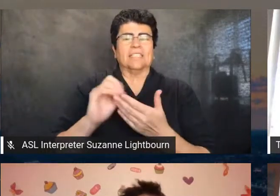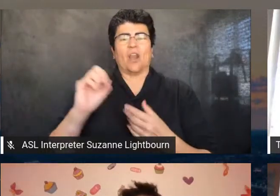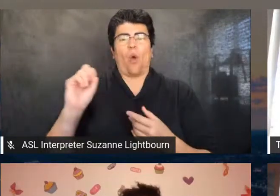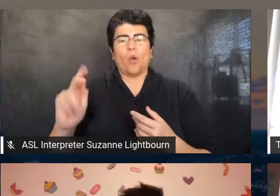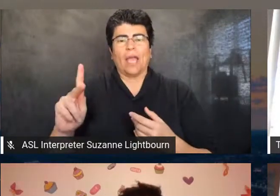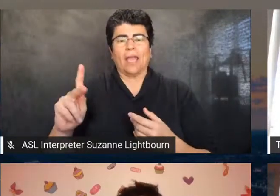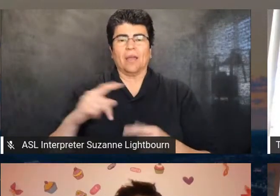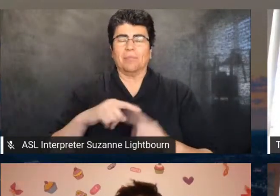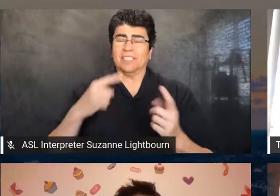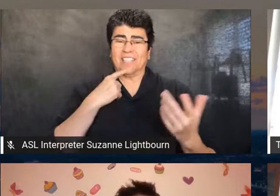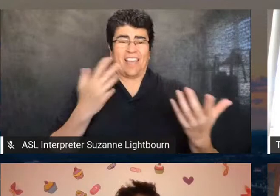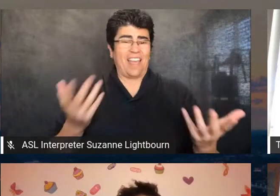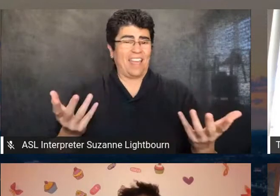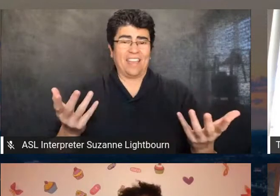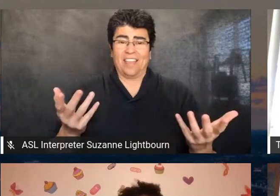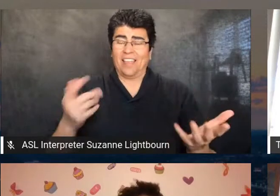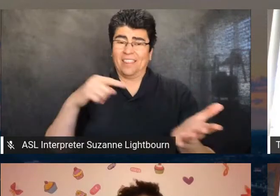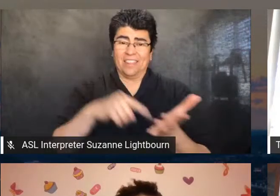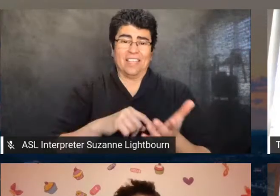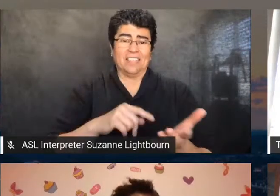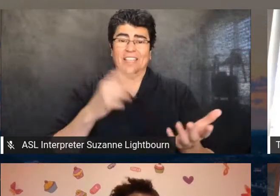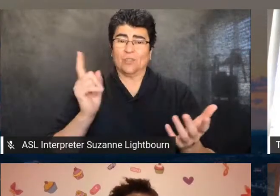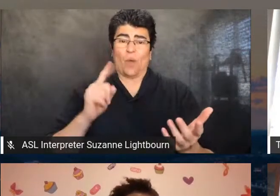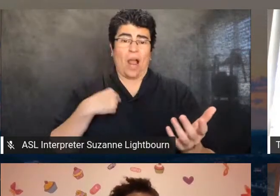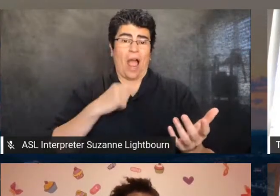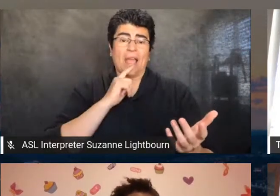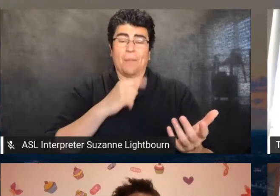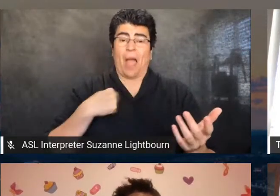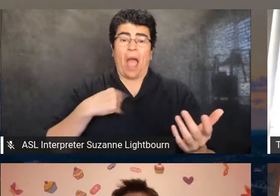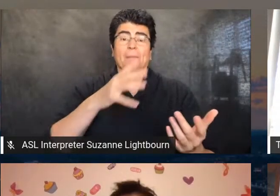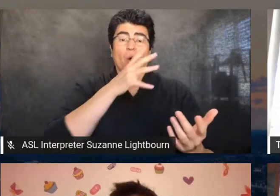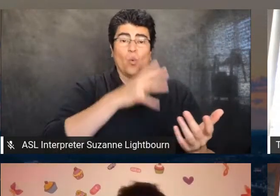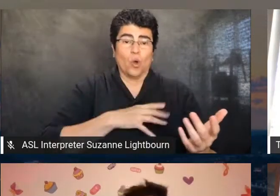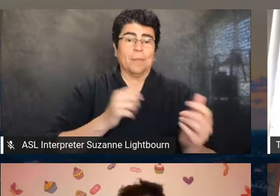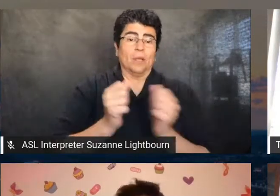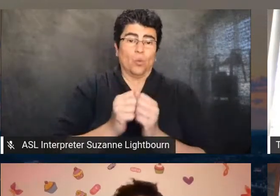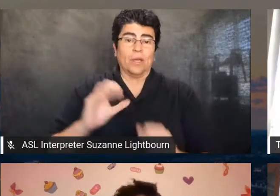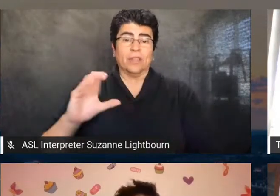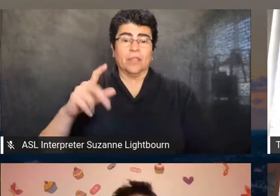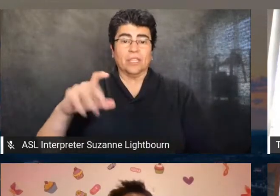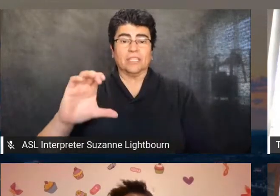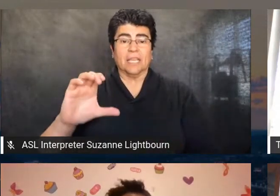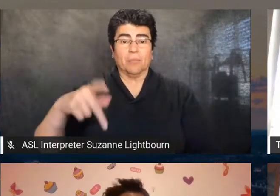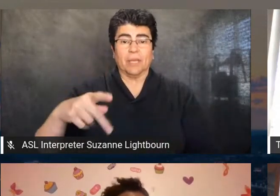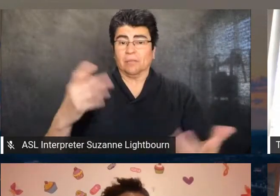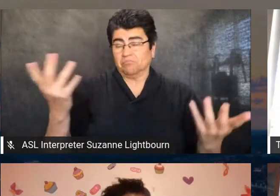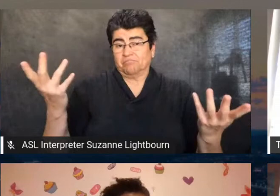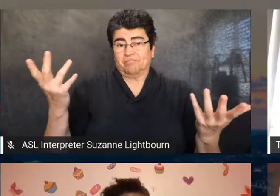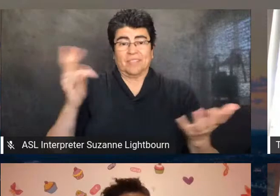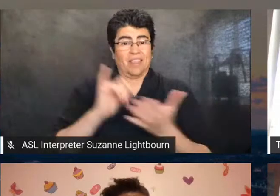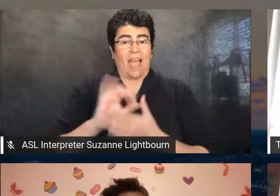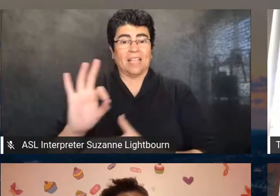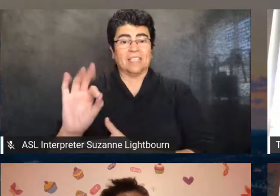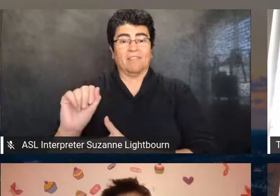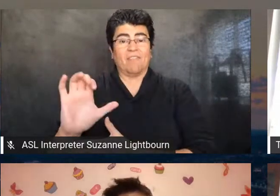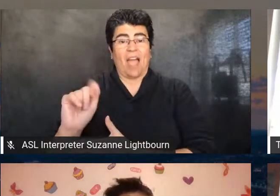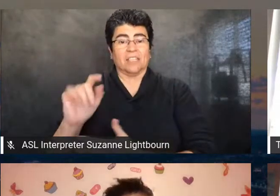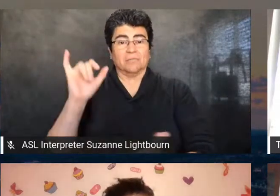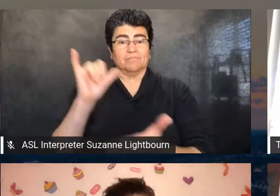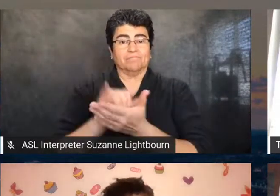"Hey, this is who I am, "I'm a woman with cerebral palsy, "this is the fact." I don't think we need to give it